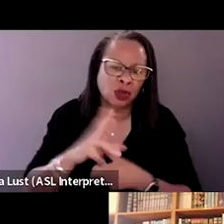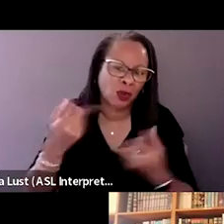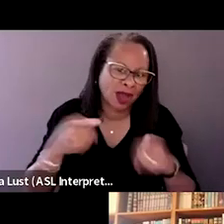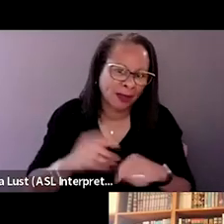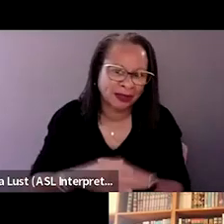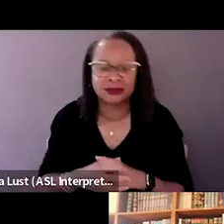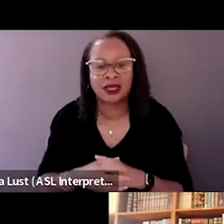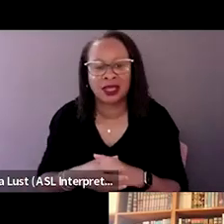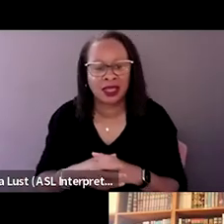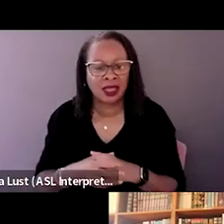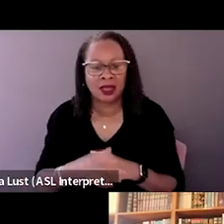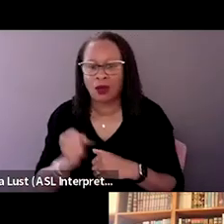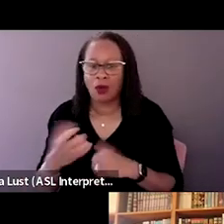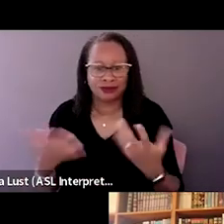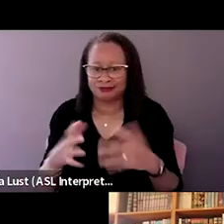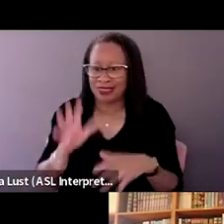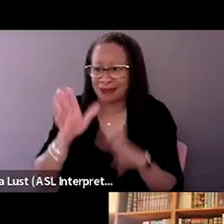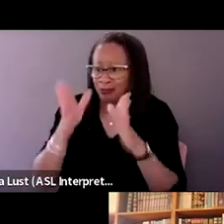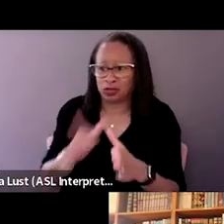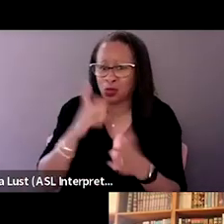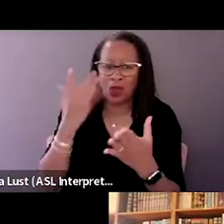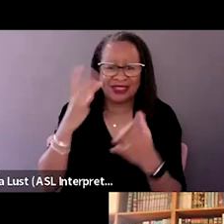of somebody or I don't know whatever.